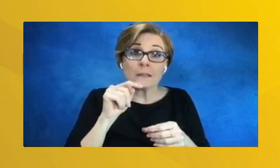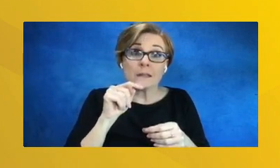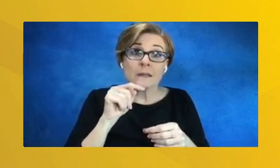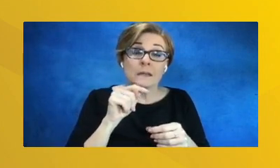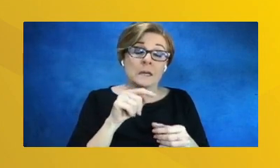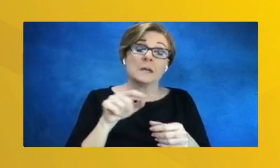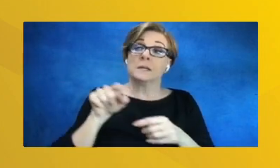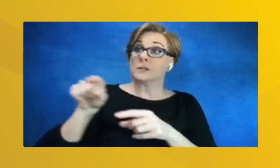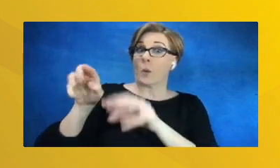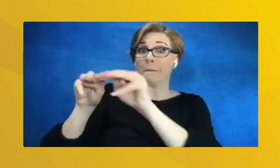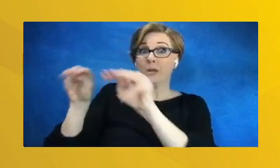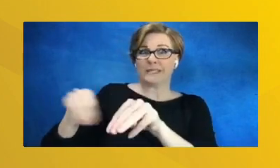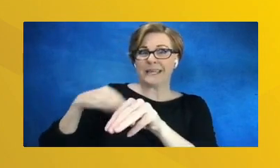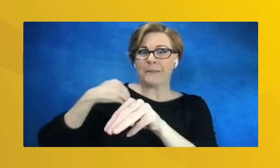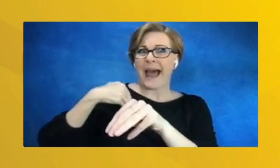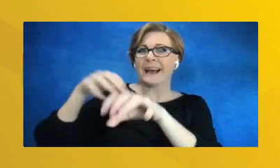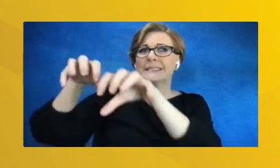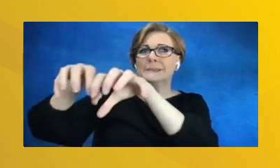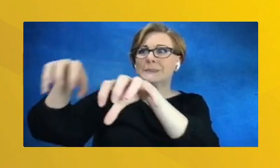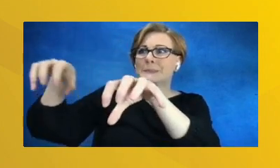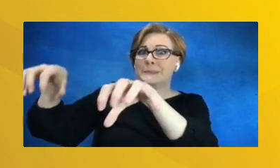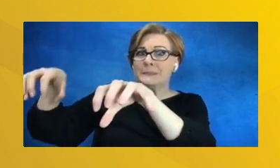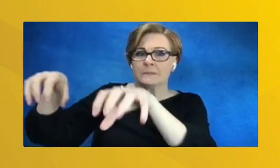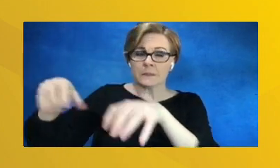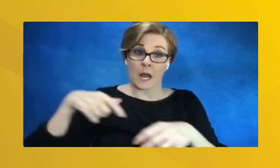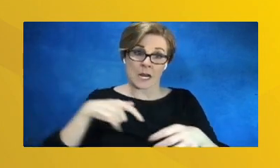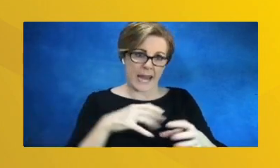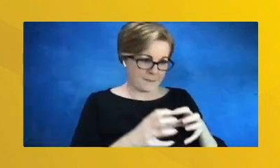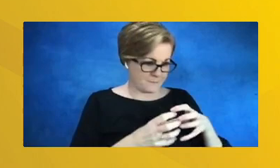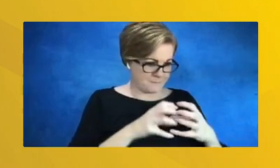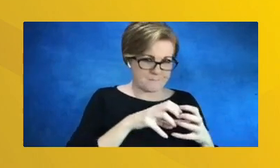museum collection, and learn about what they all have in common, what makes a teapot a teapot.